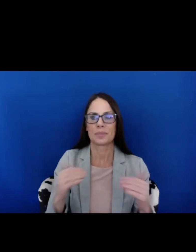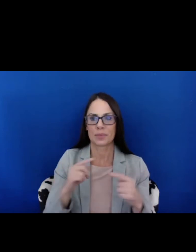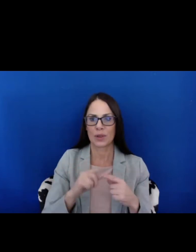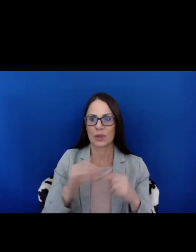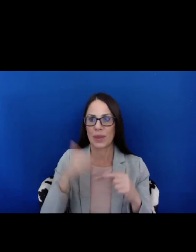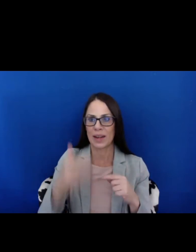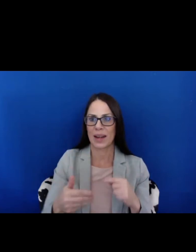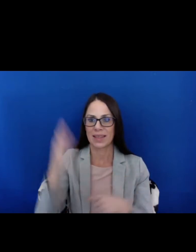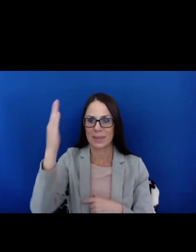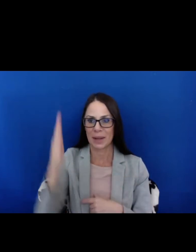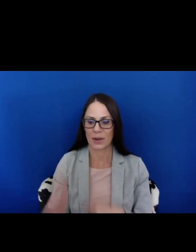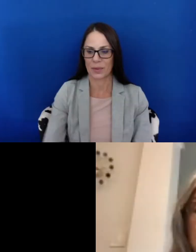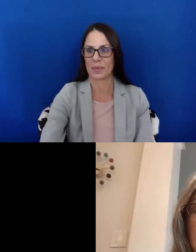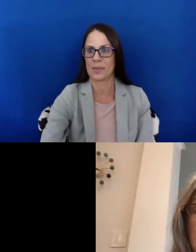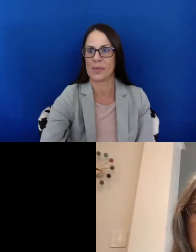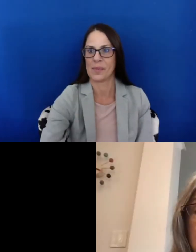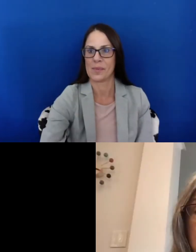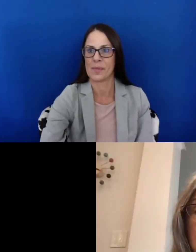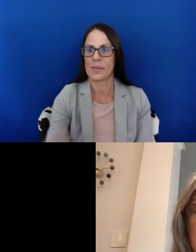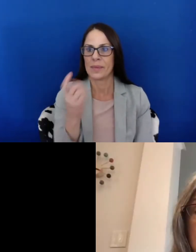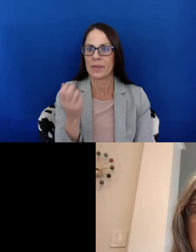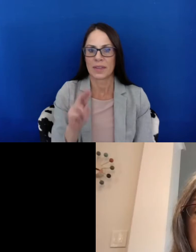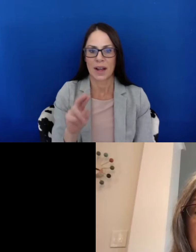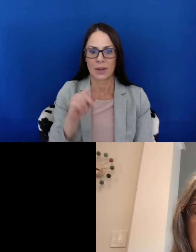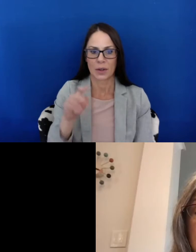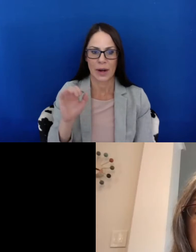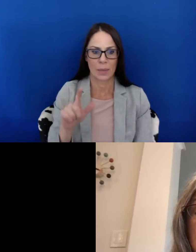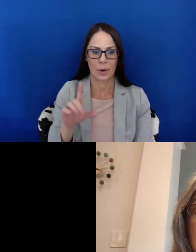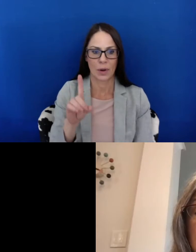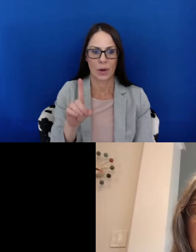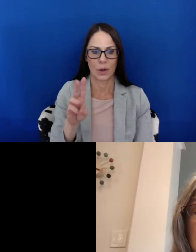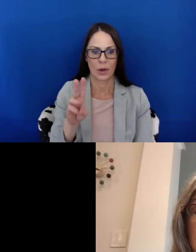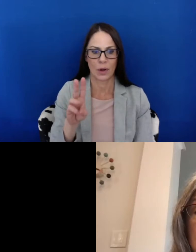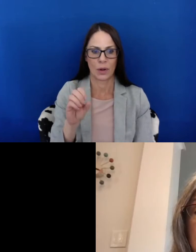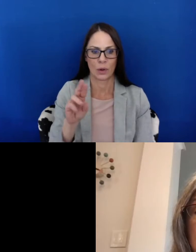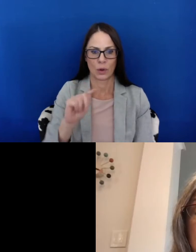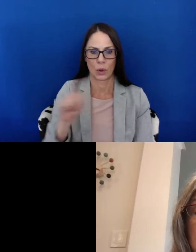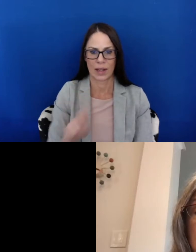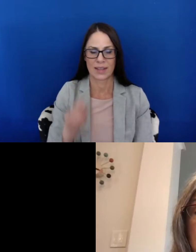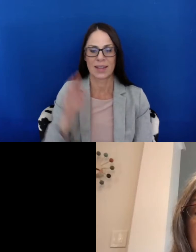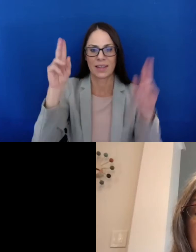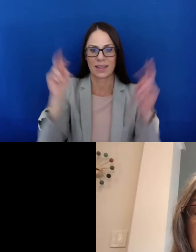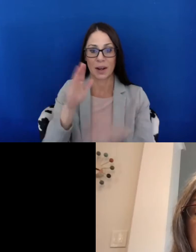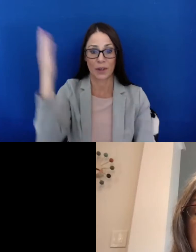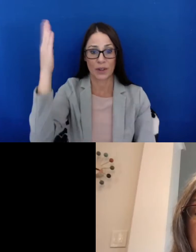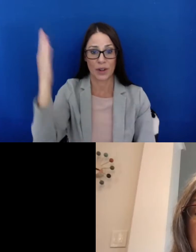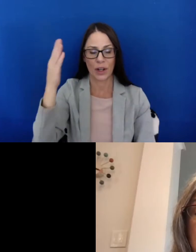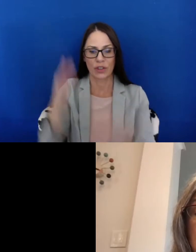speaker, which is Dr. April door it's the title of her talk is justice in the pandemic